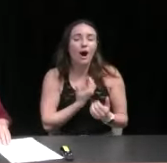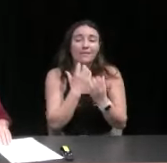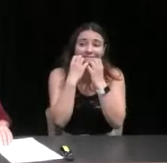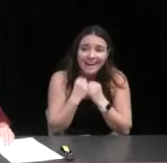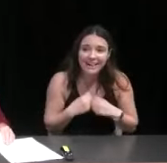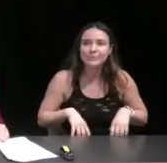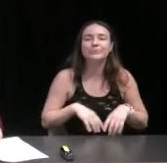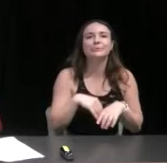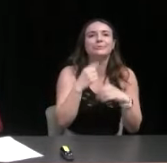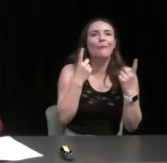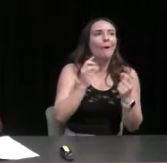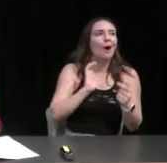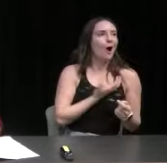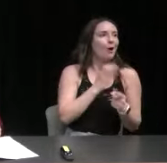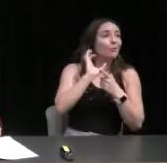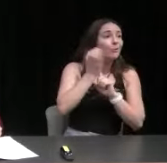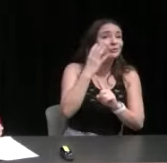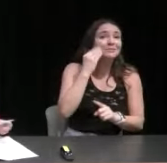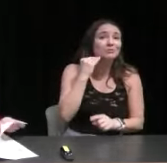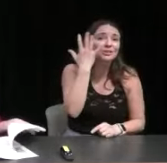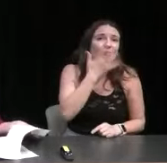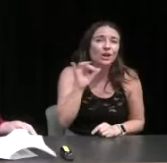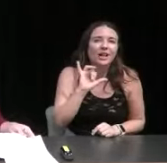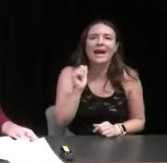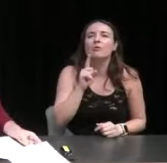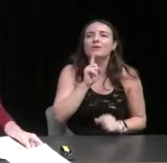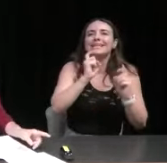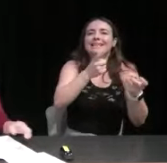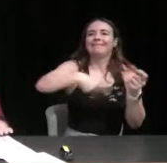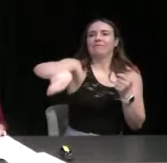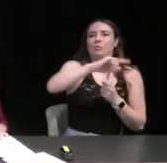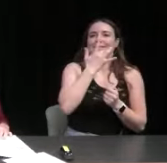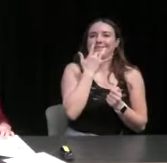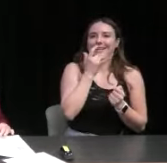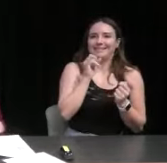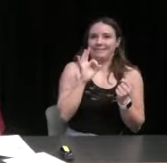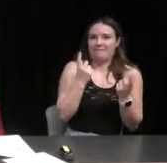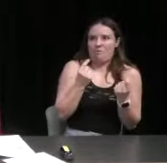our history um education what our values are what our cultural experiences look like just